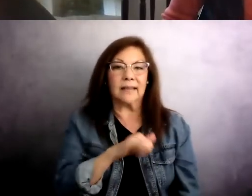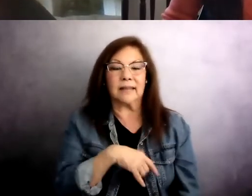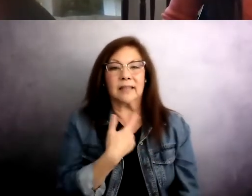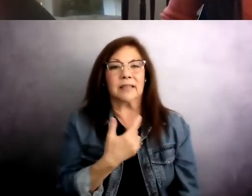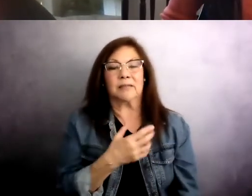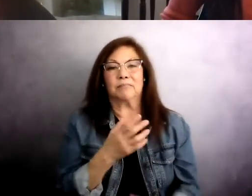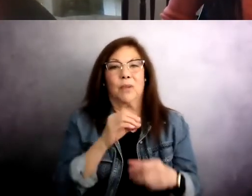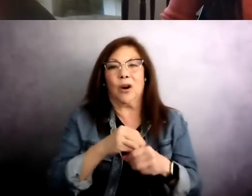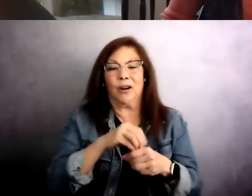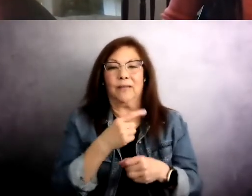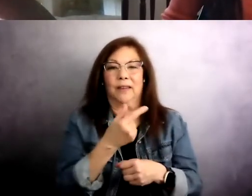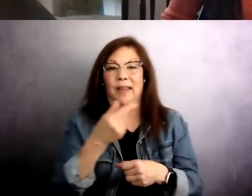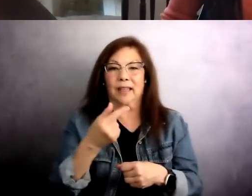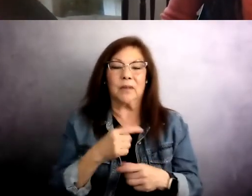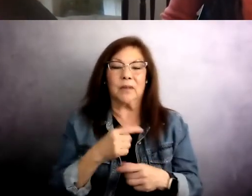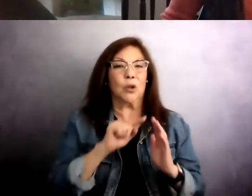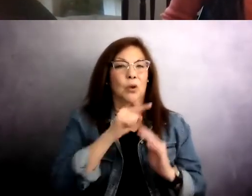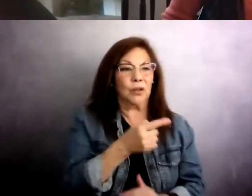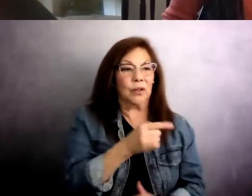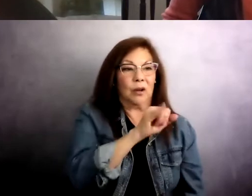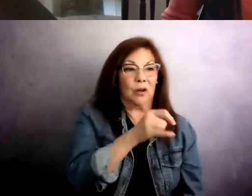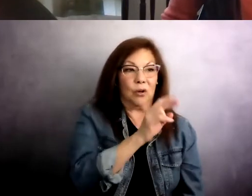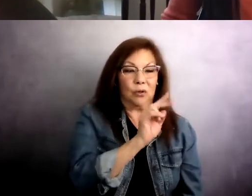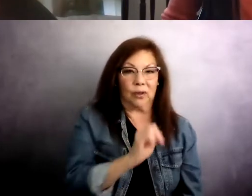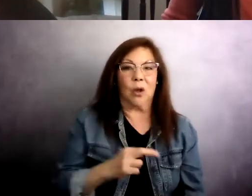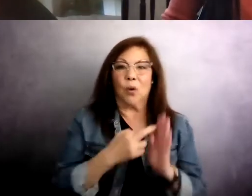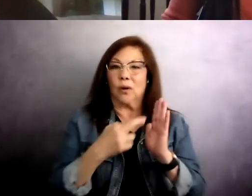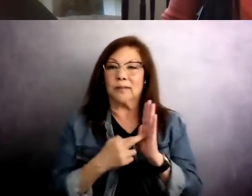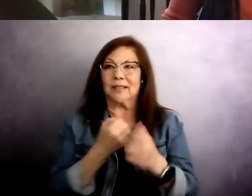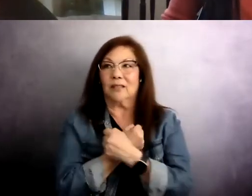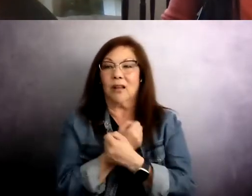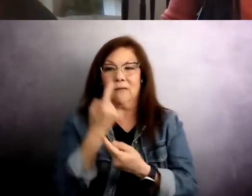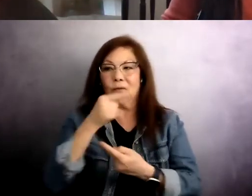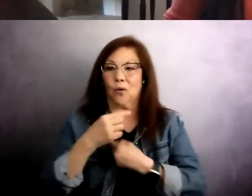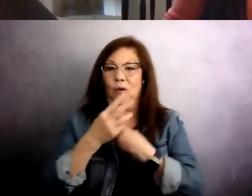the part of Jordan, represents a level of the world, that will never love you back.